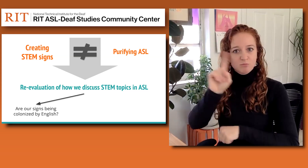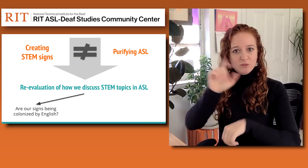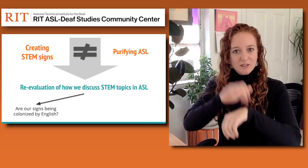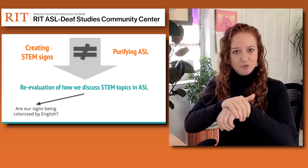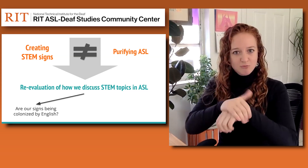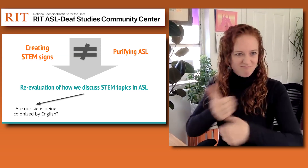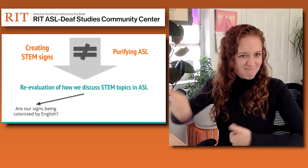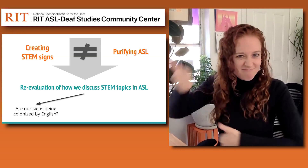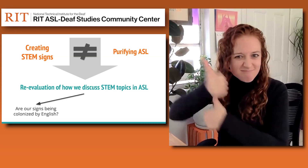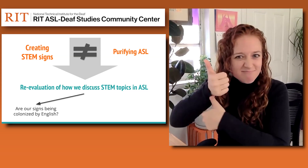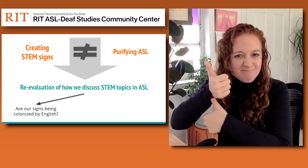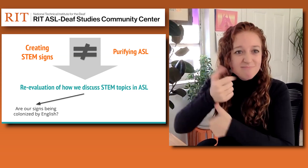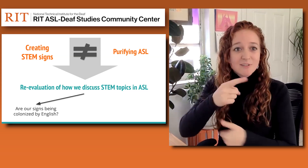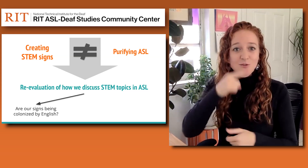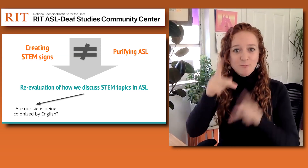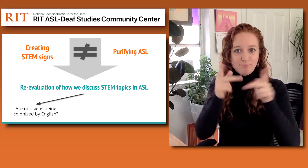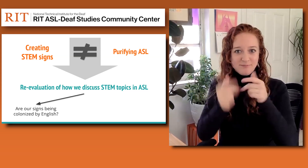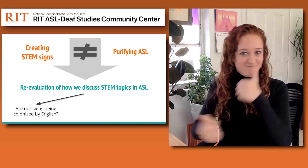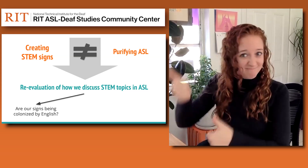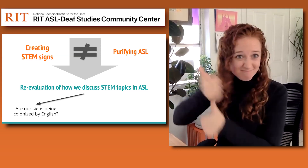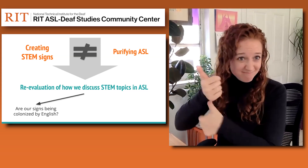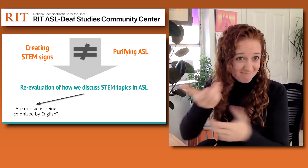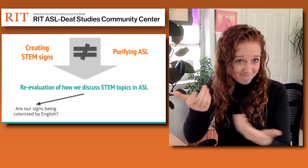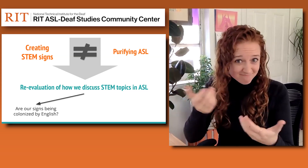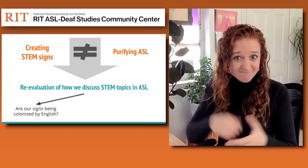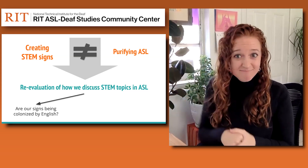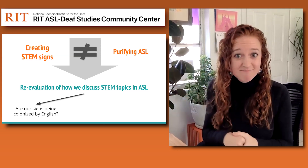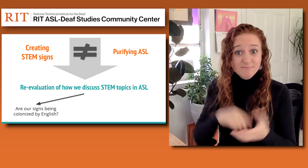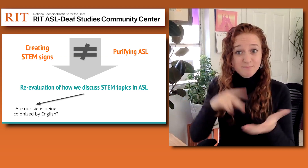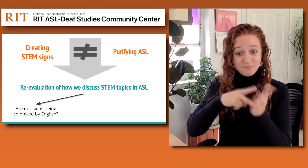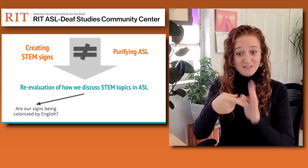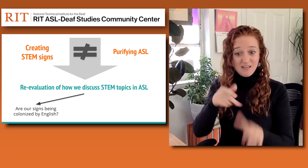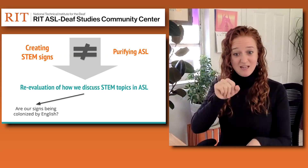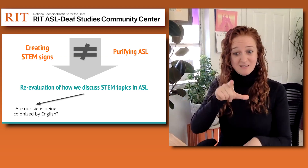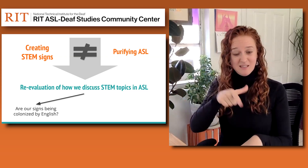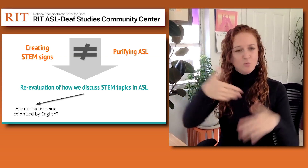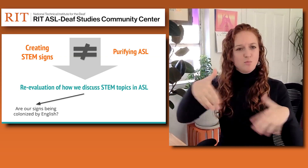where English is the dominant language, that we are surrounded by hearing people,